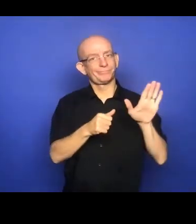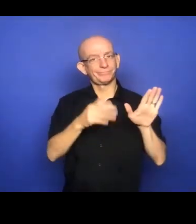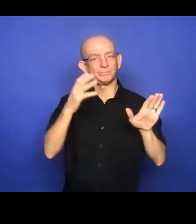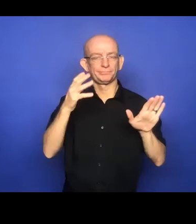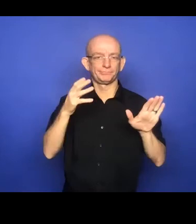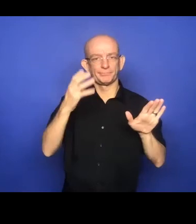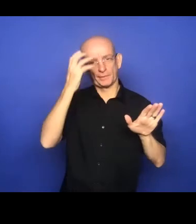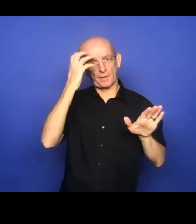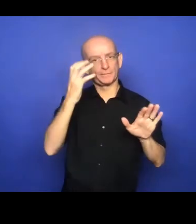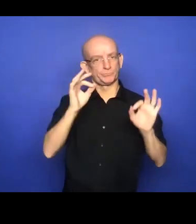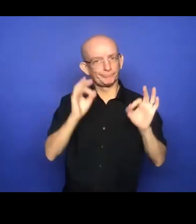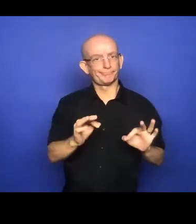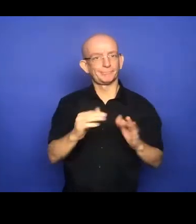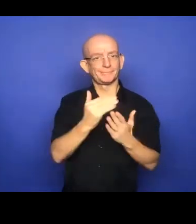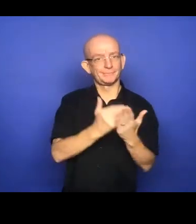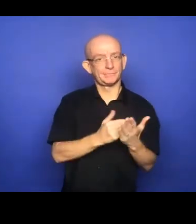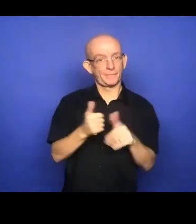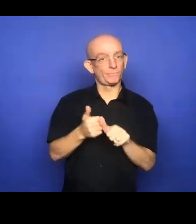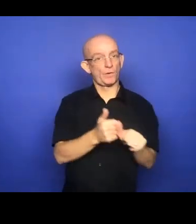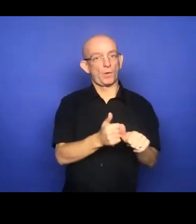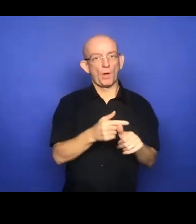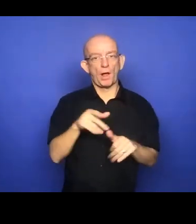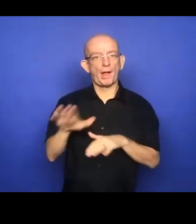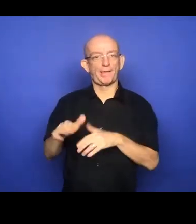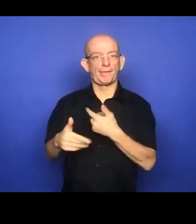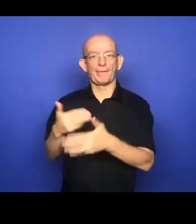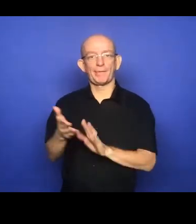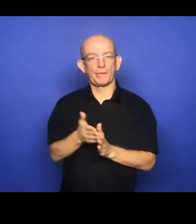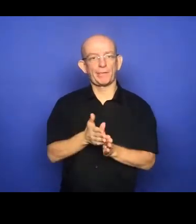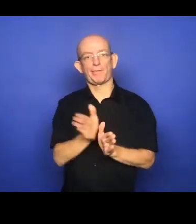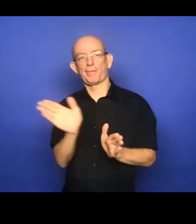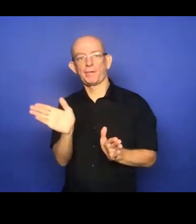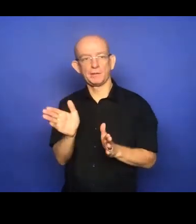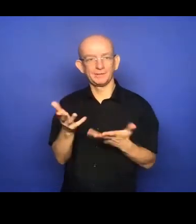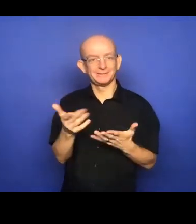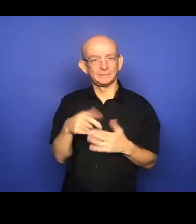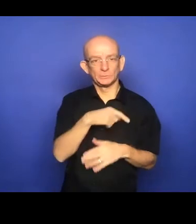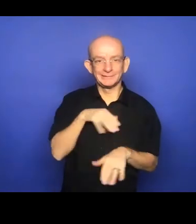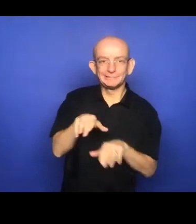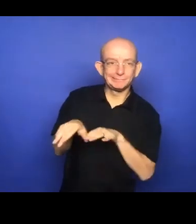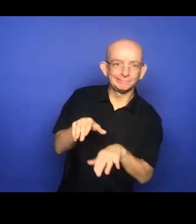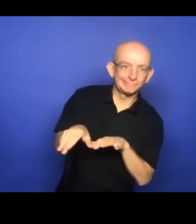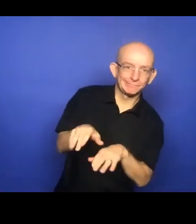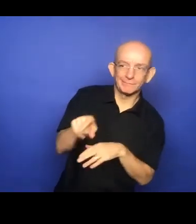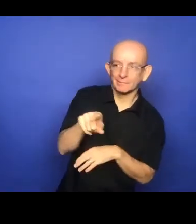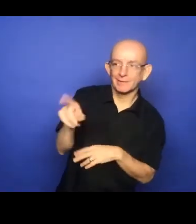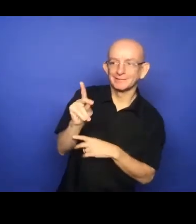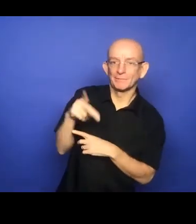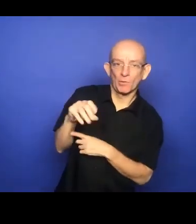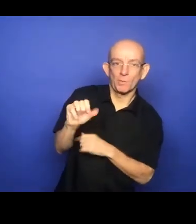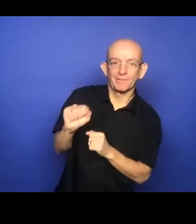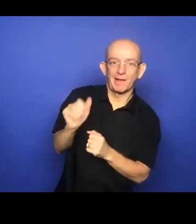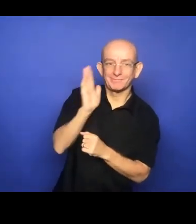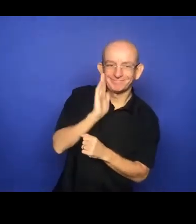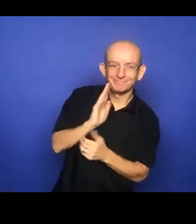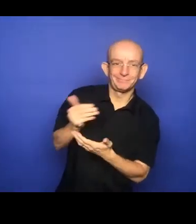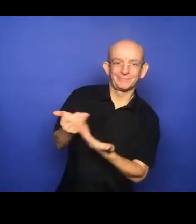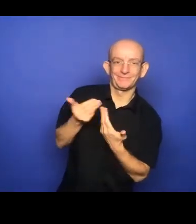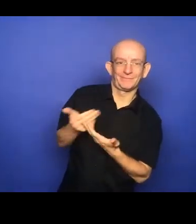We have relied on data from DPOs, as well as from commissioned